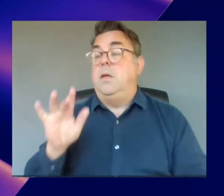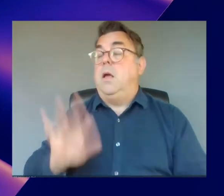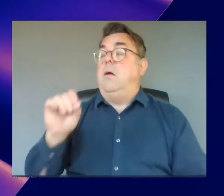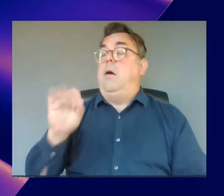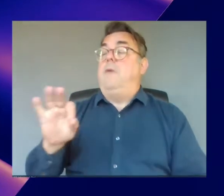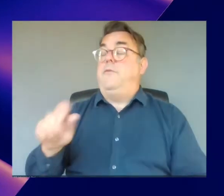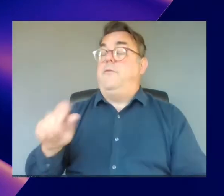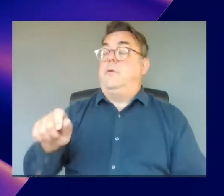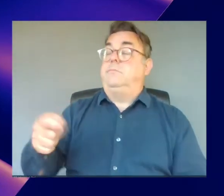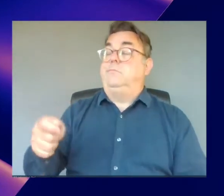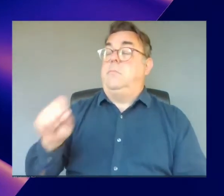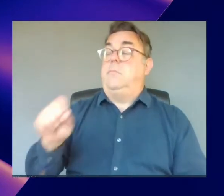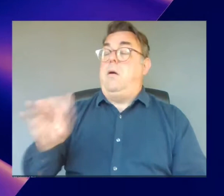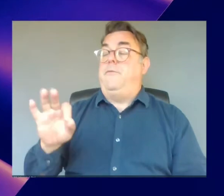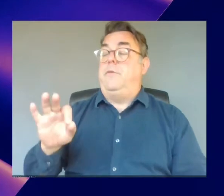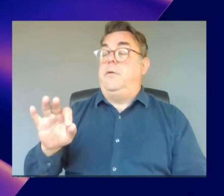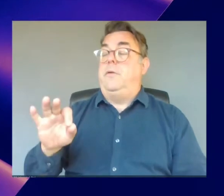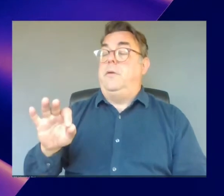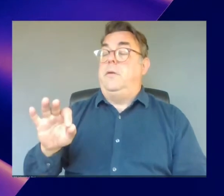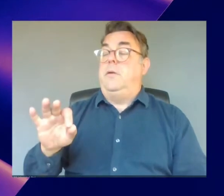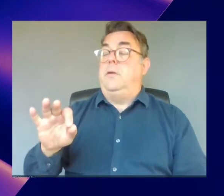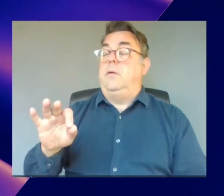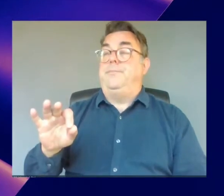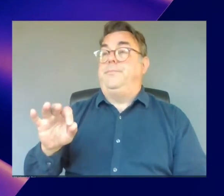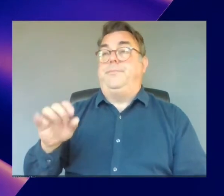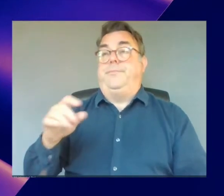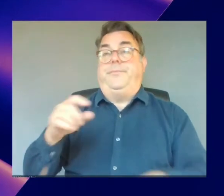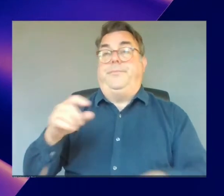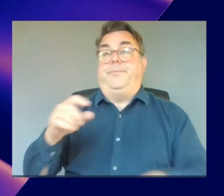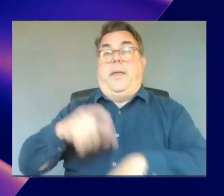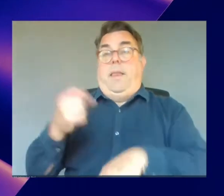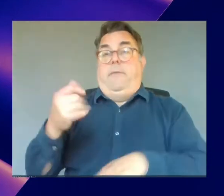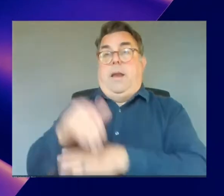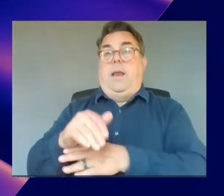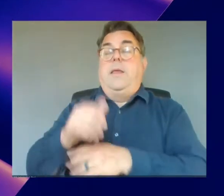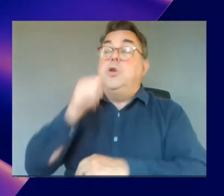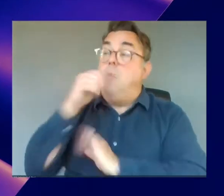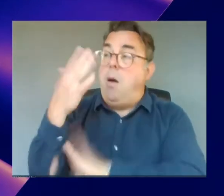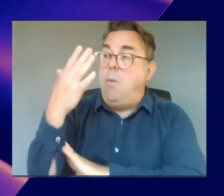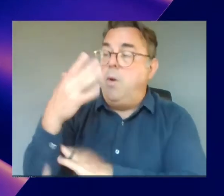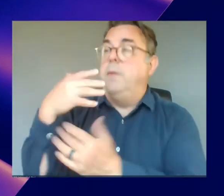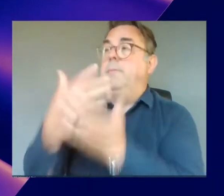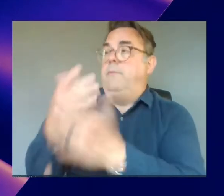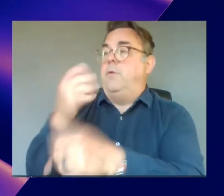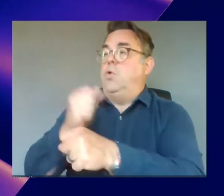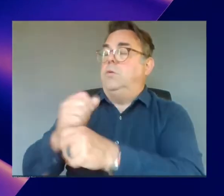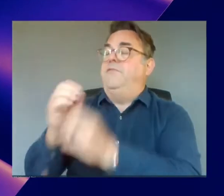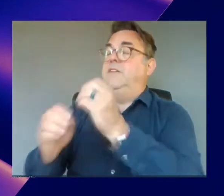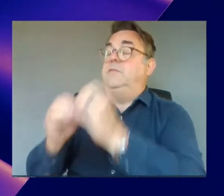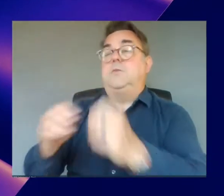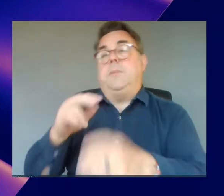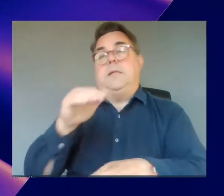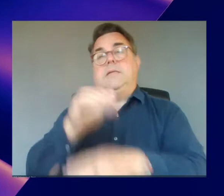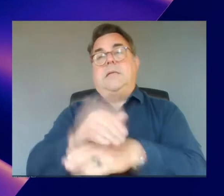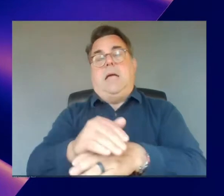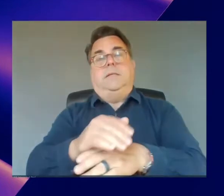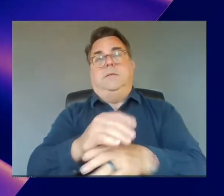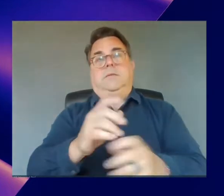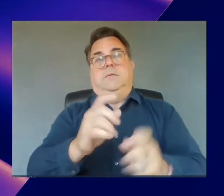You turn it off at 11 at night or whatever, and you can deal with it in the morning. So it kind of gives you your nights back, which is a really nice benefit,